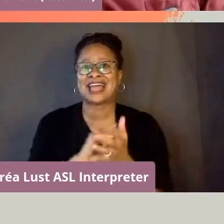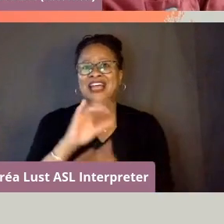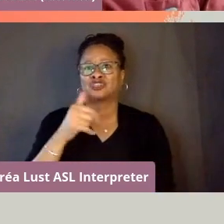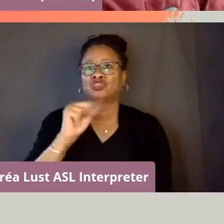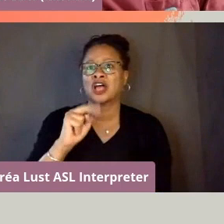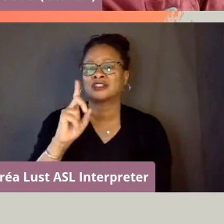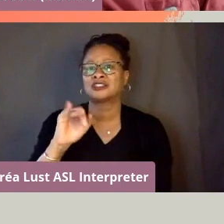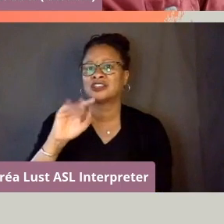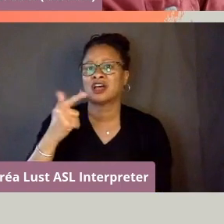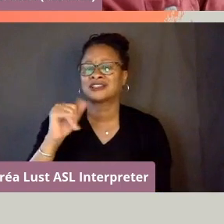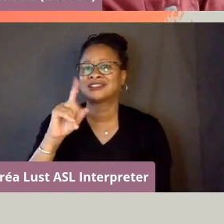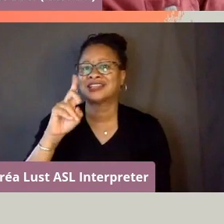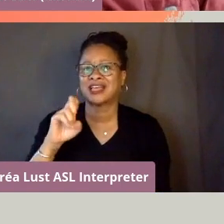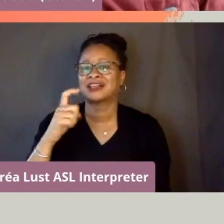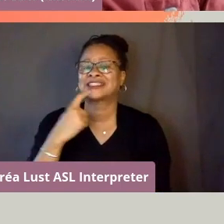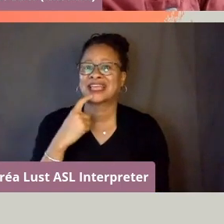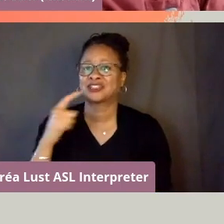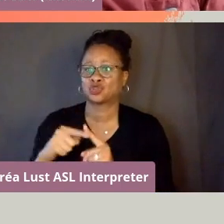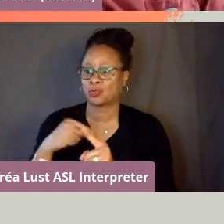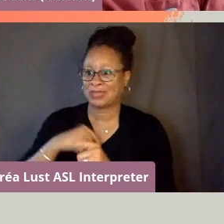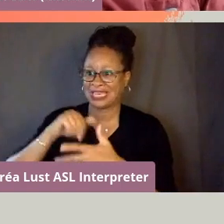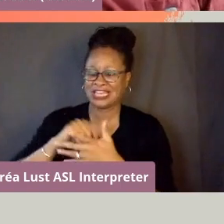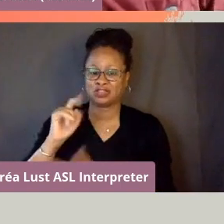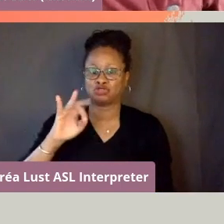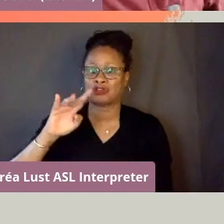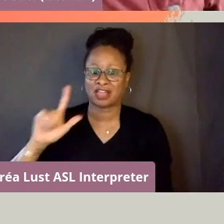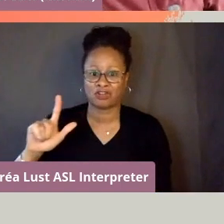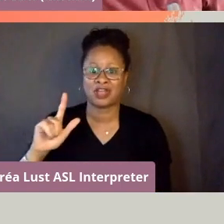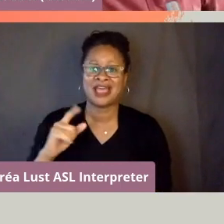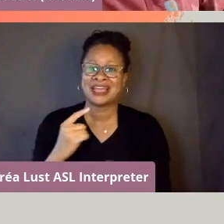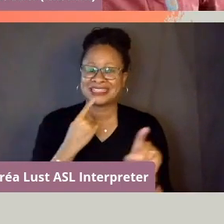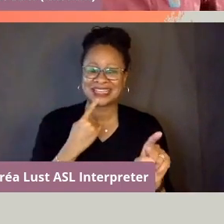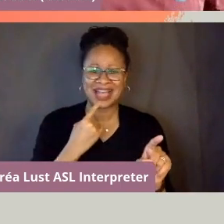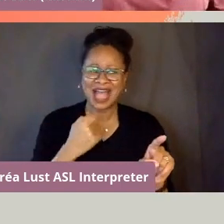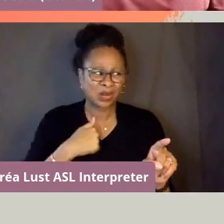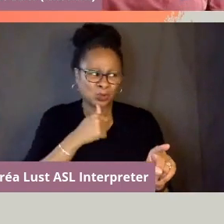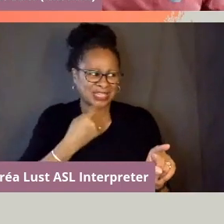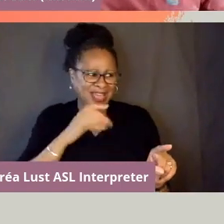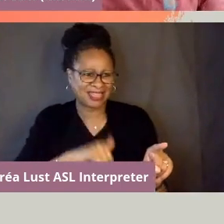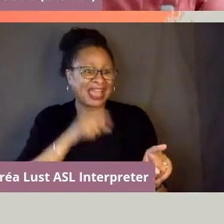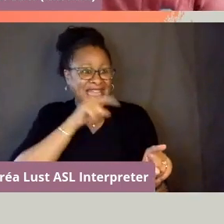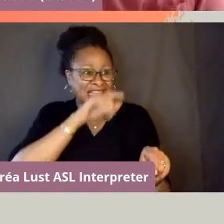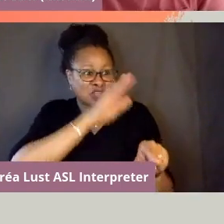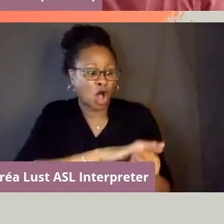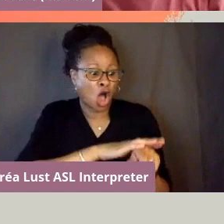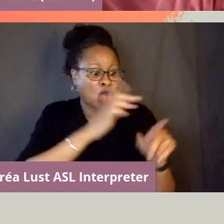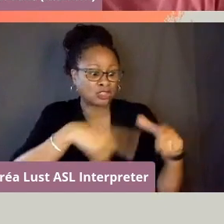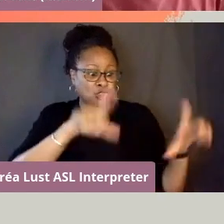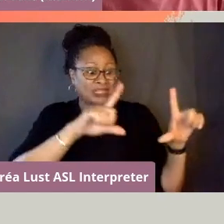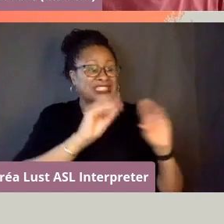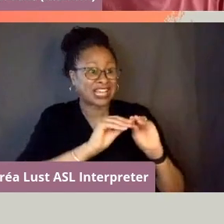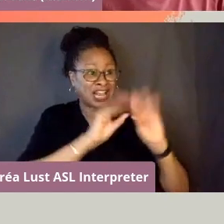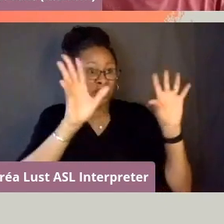And I was like, I don't say that. And he's on screen, and it's really clear that he's on screen.